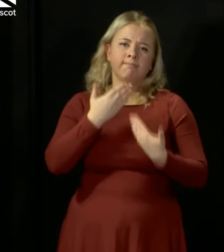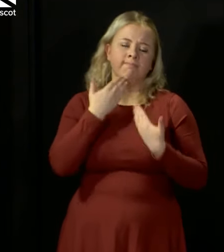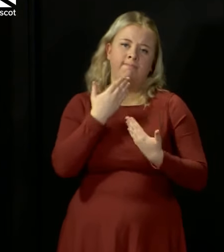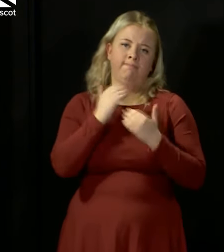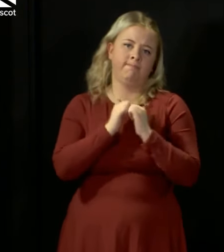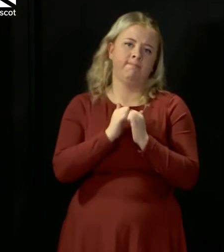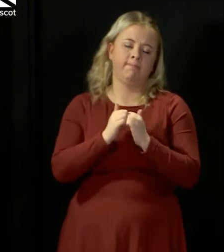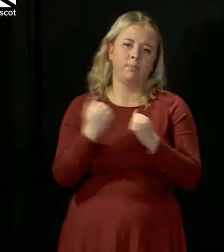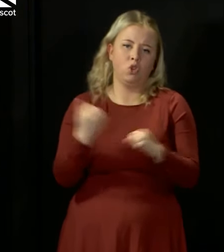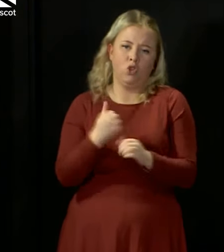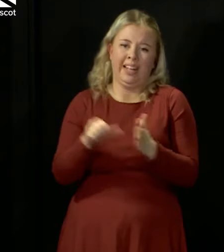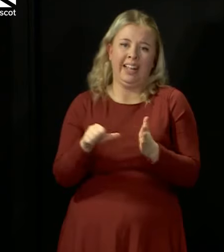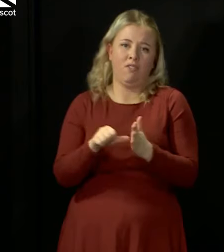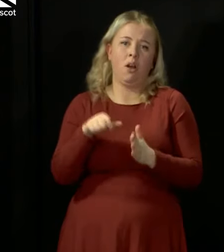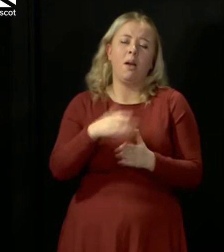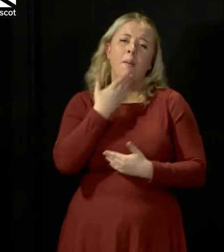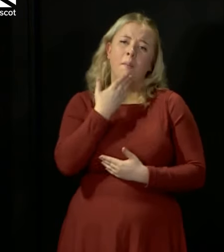difficult stuff but ask you please to keep doing it.